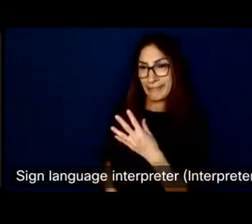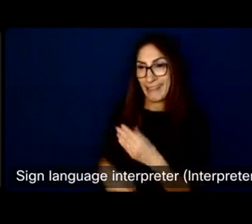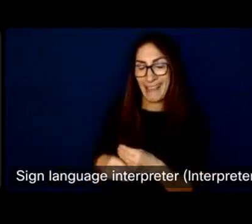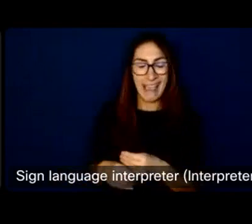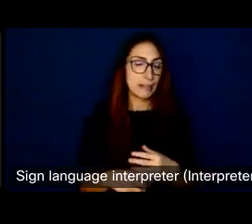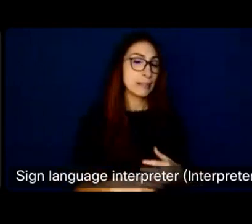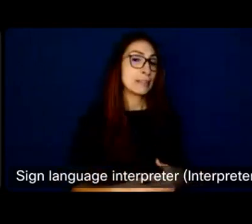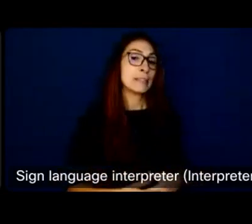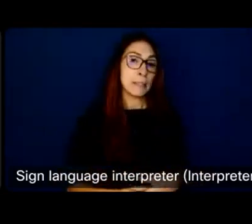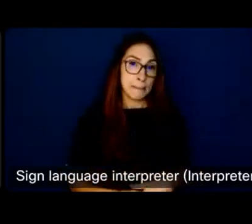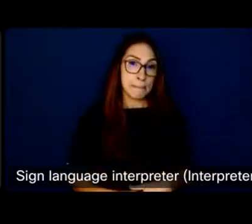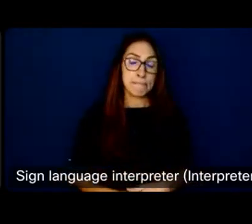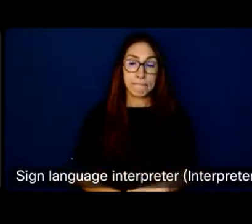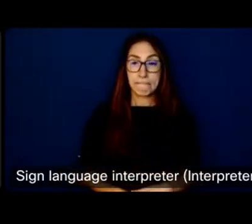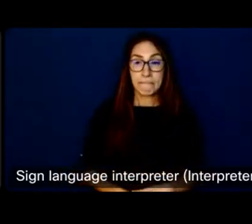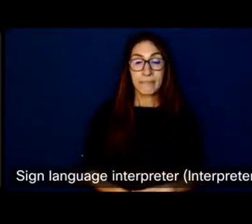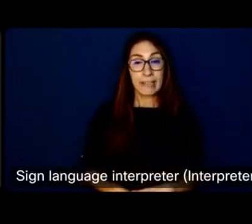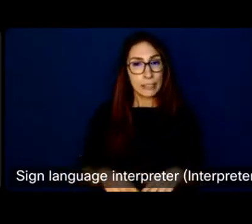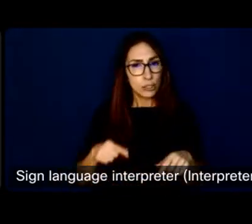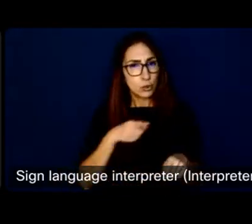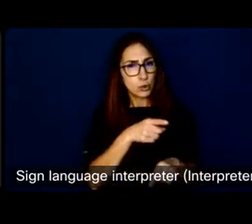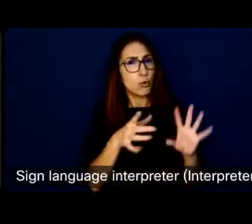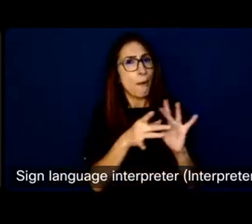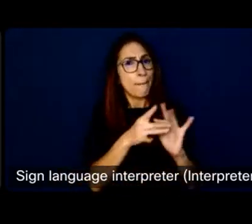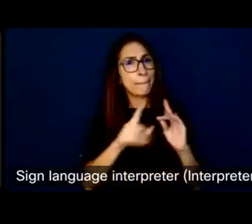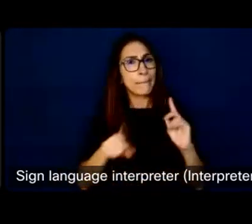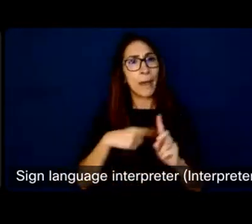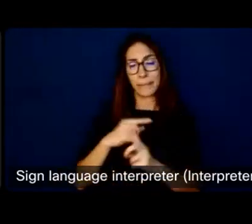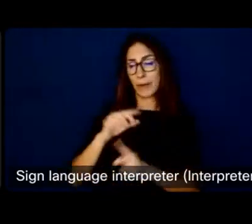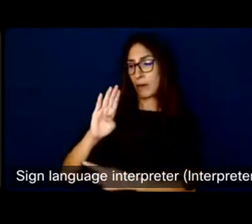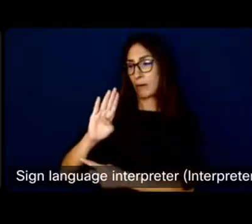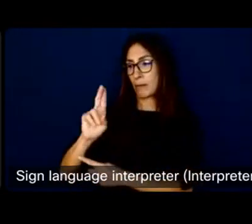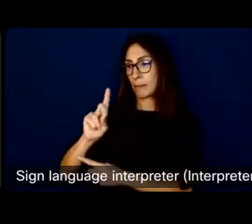individuals, I think organizations can think about